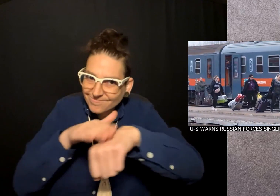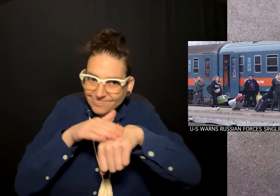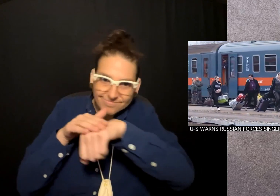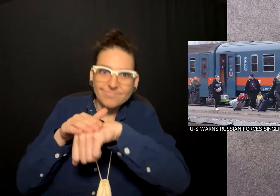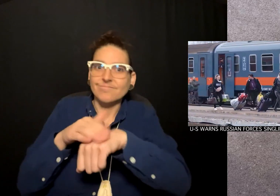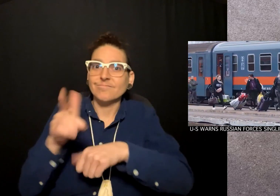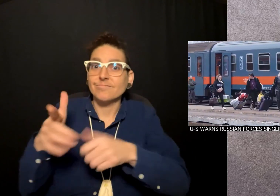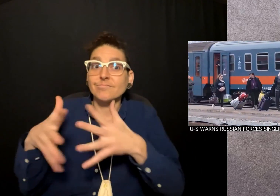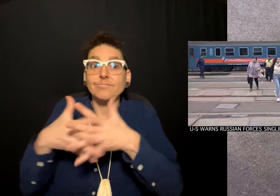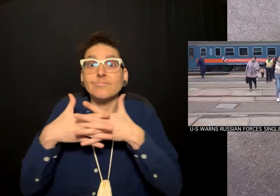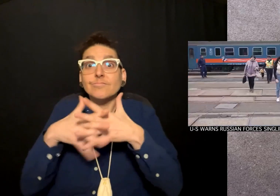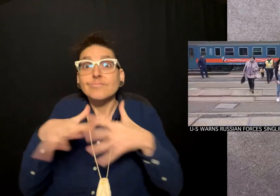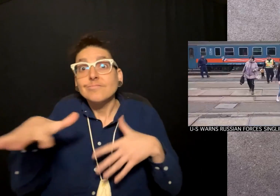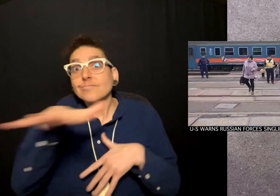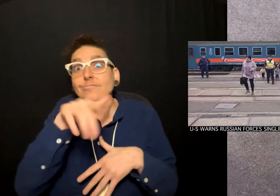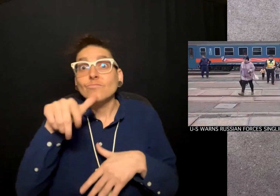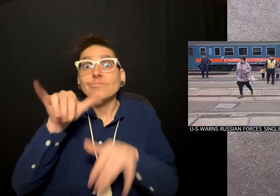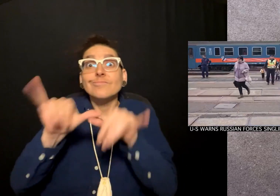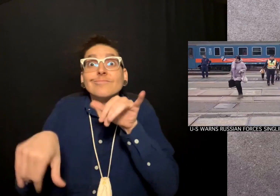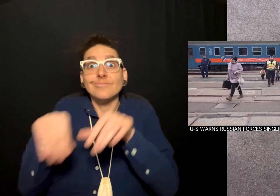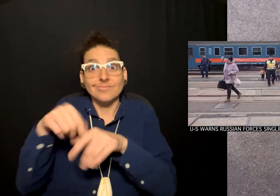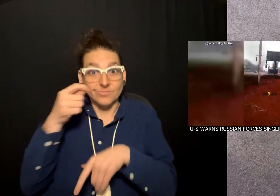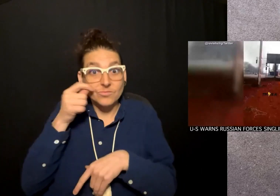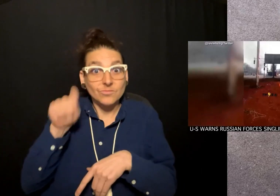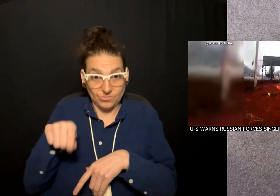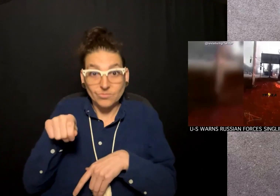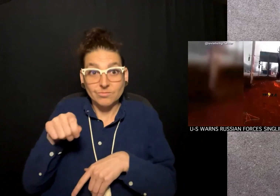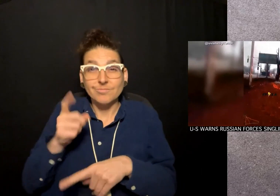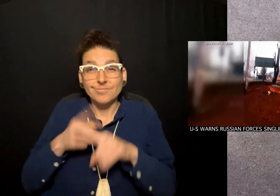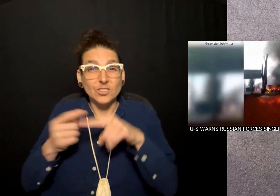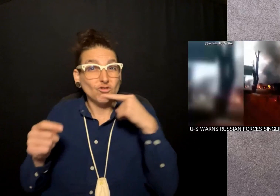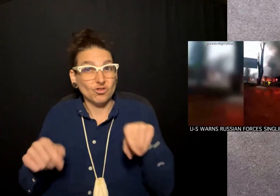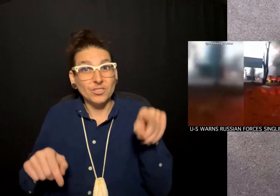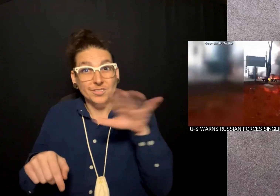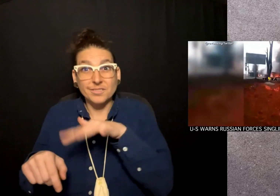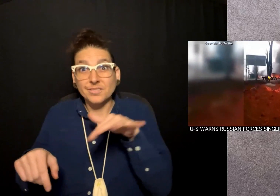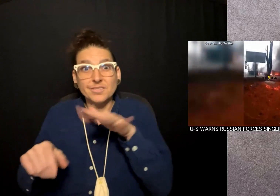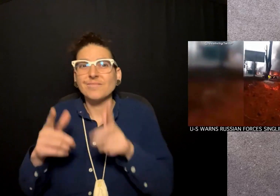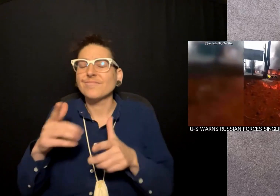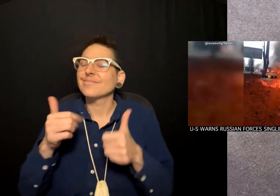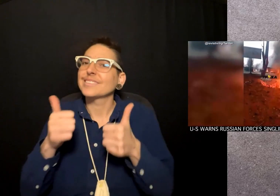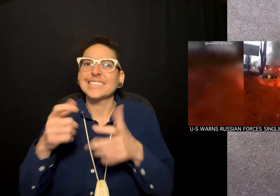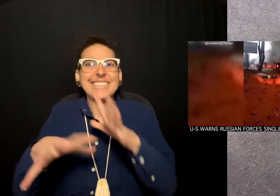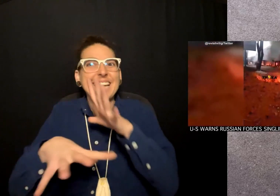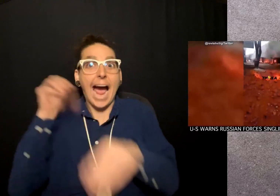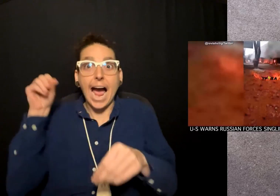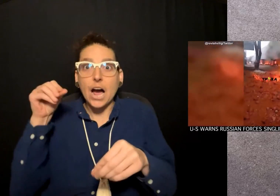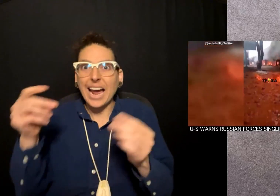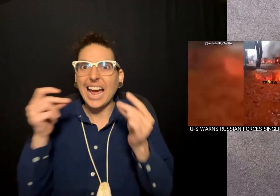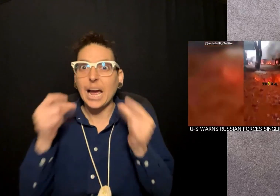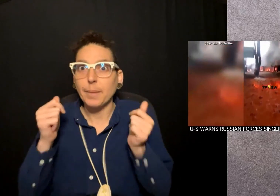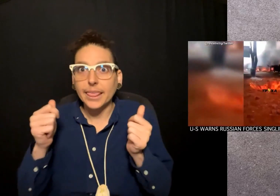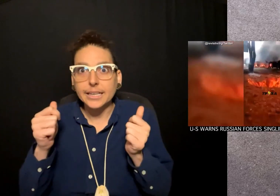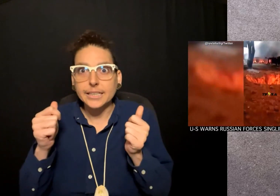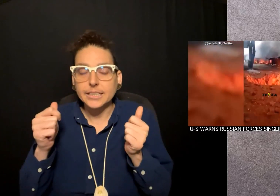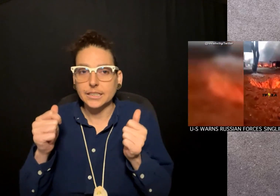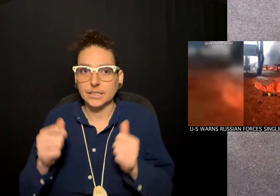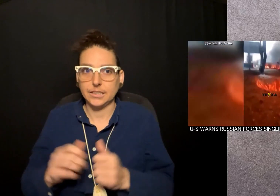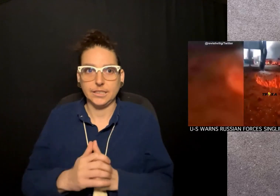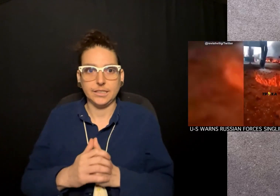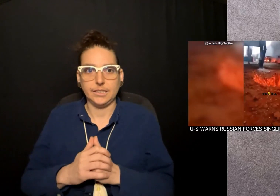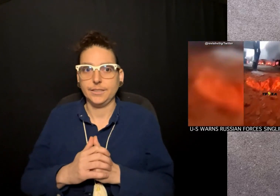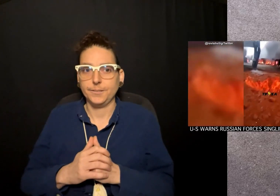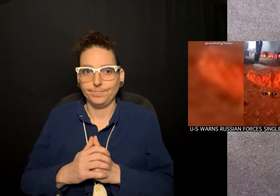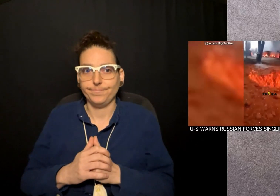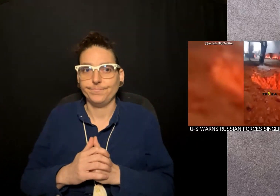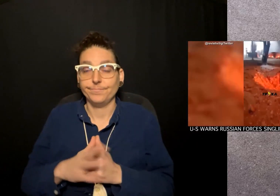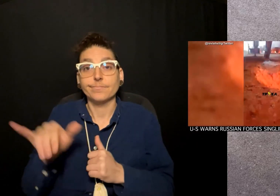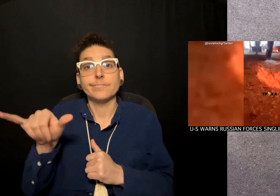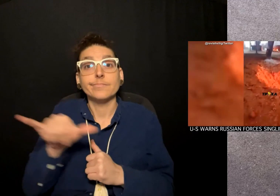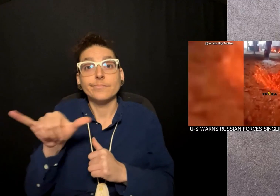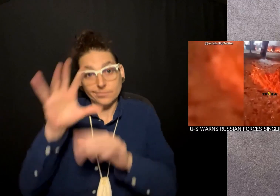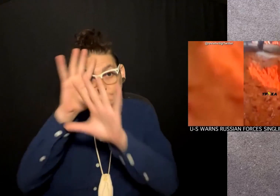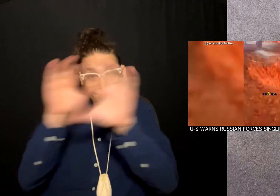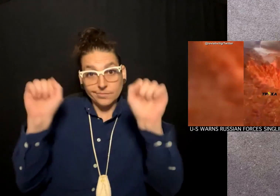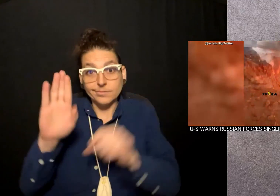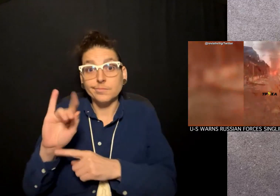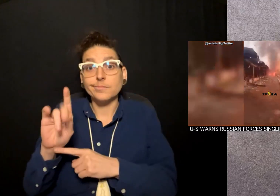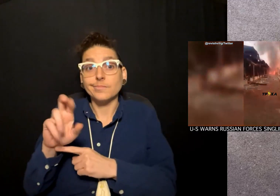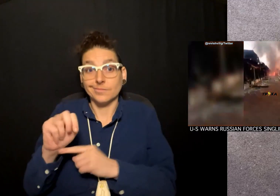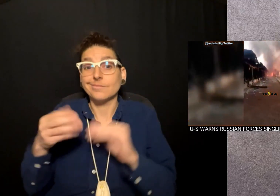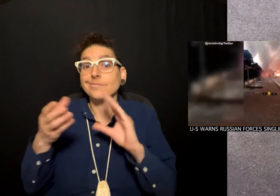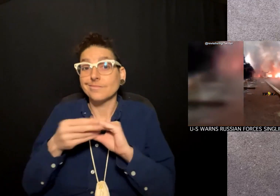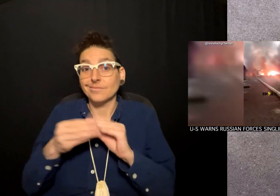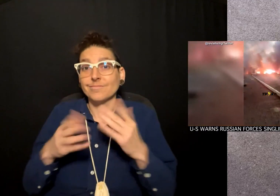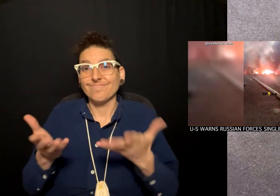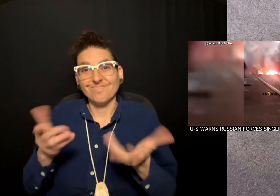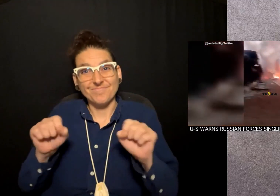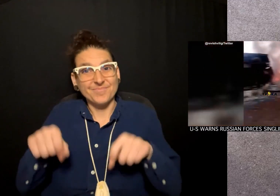a warning to Americans in Ukraine and Russia to get out immediately